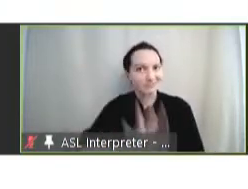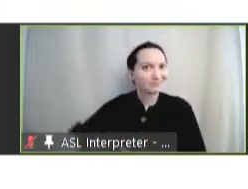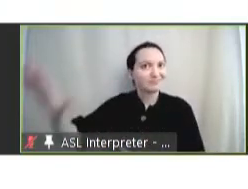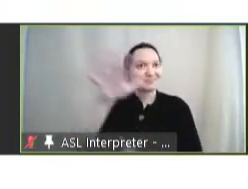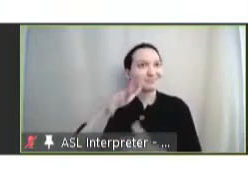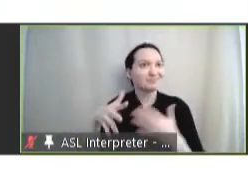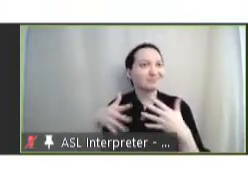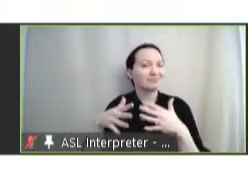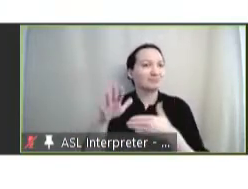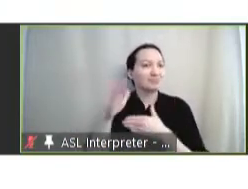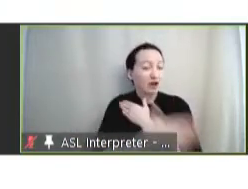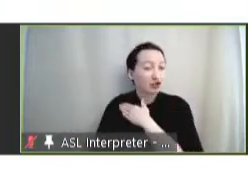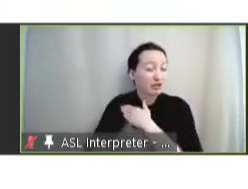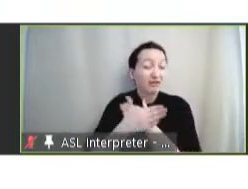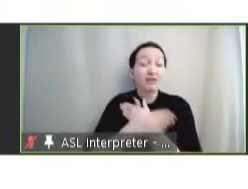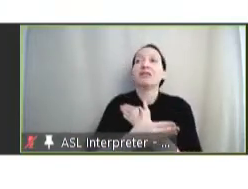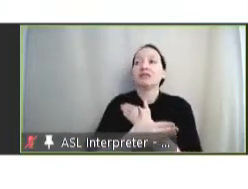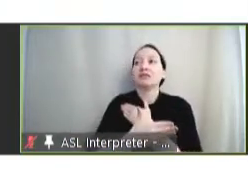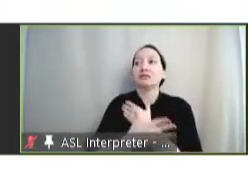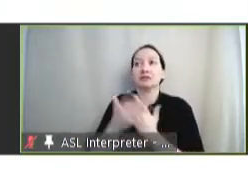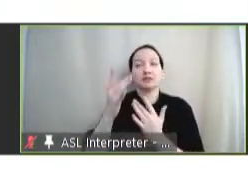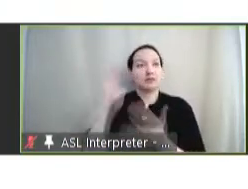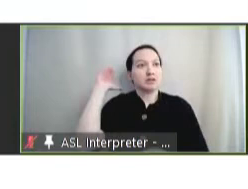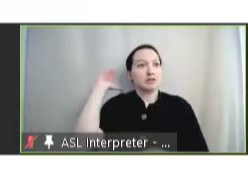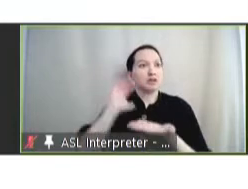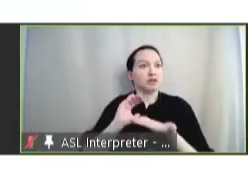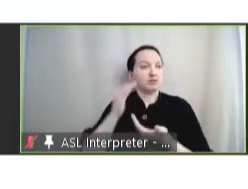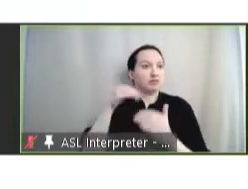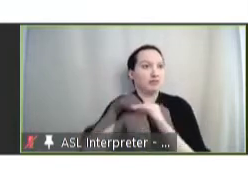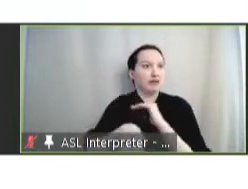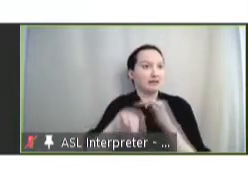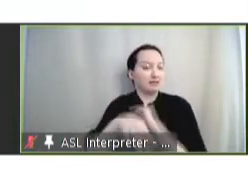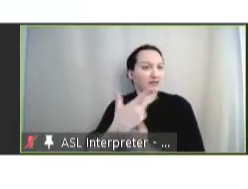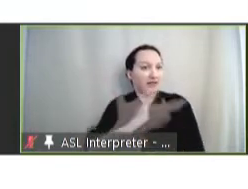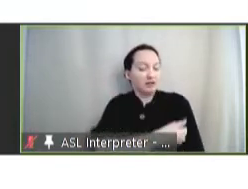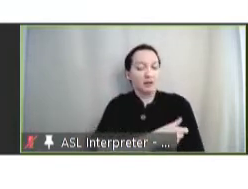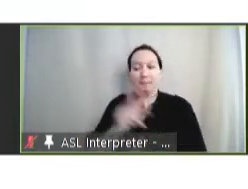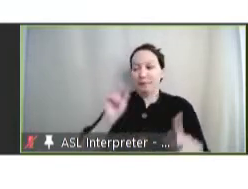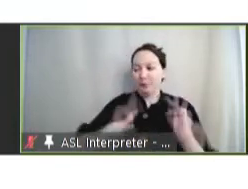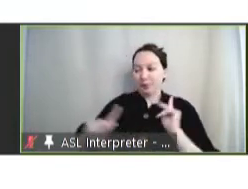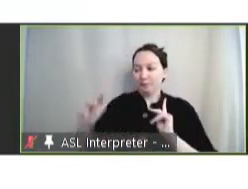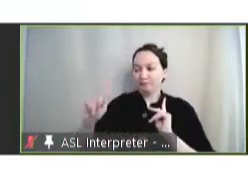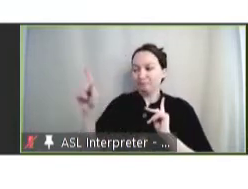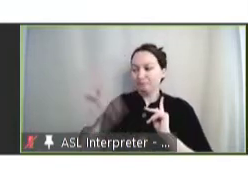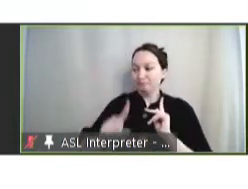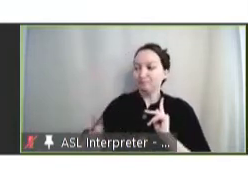that have inhibited access to vaccinations for people. For instance, in these instances, is where